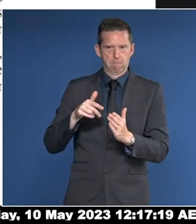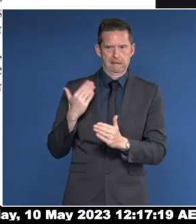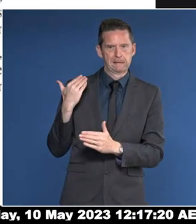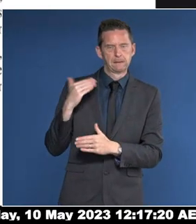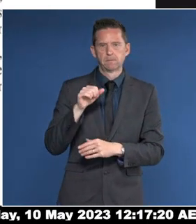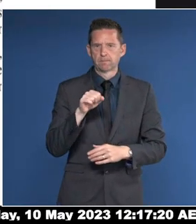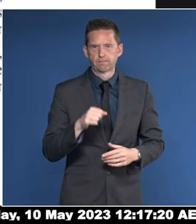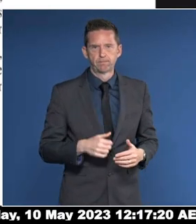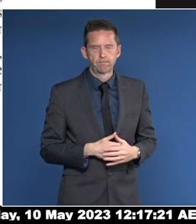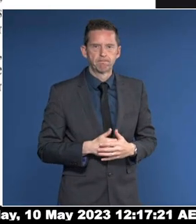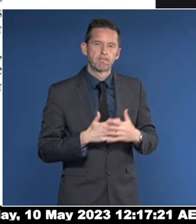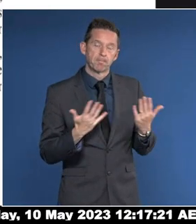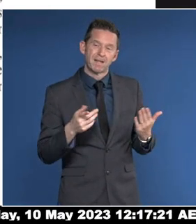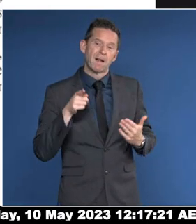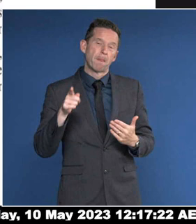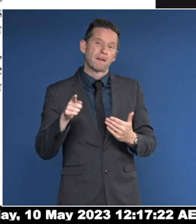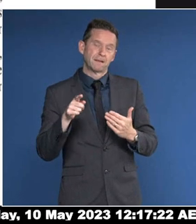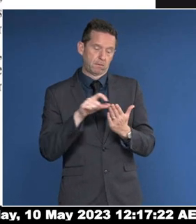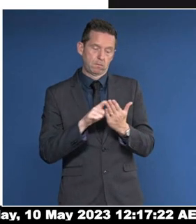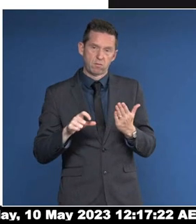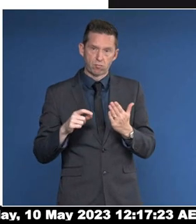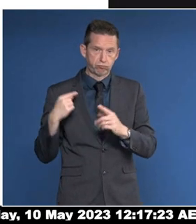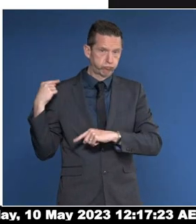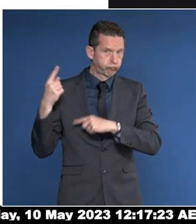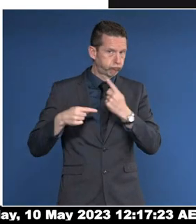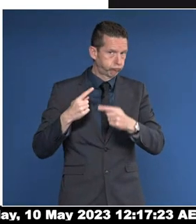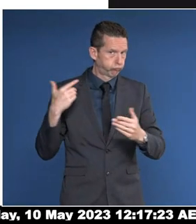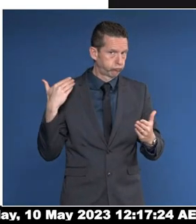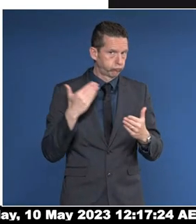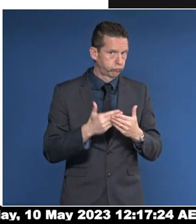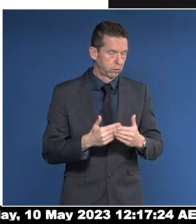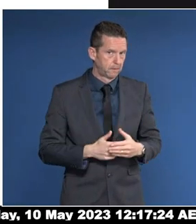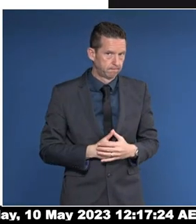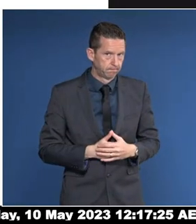So this provision has been in operation for some period of time. Correct.